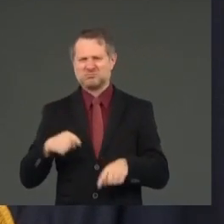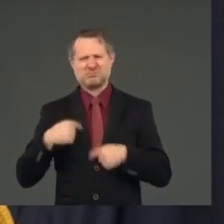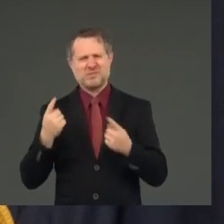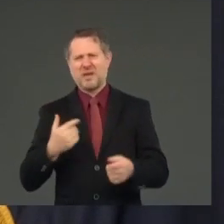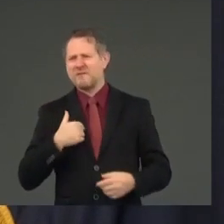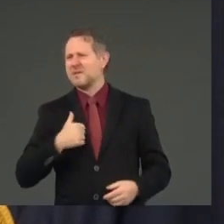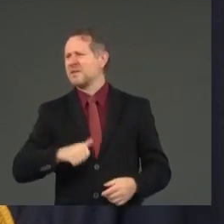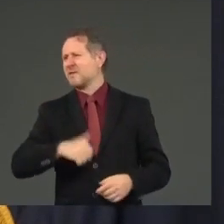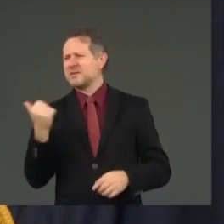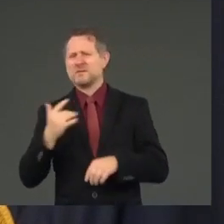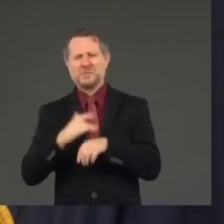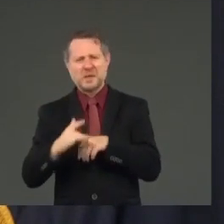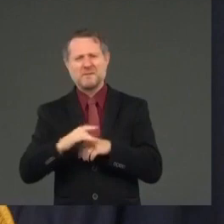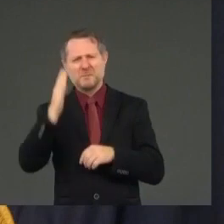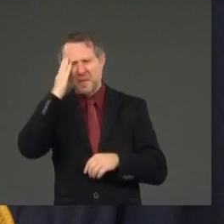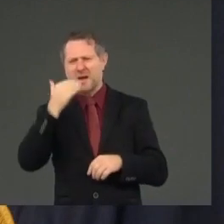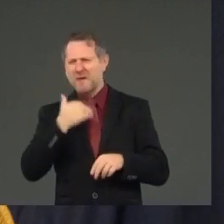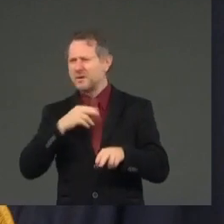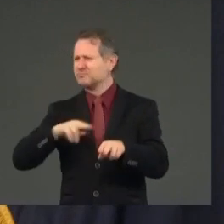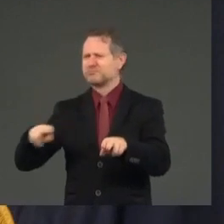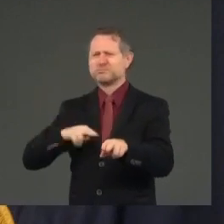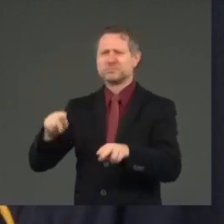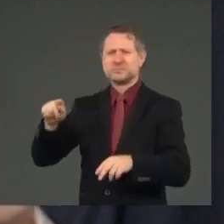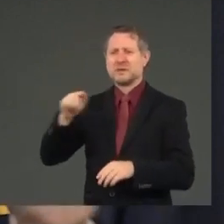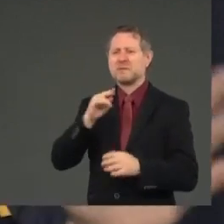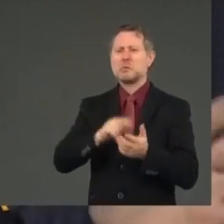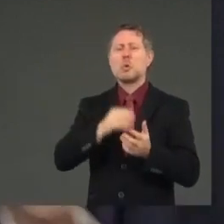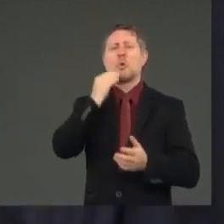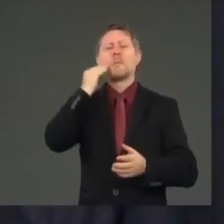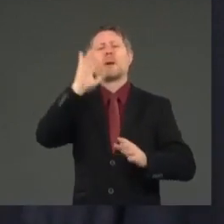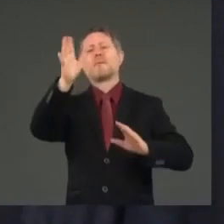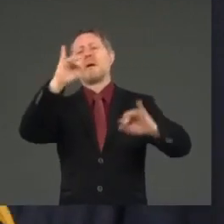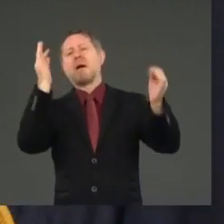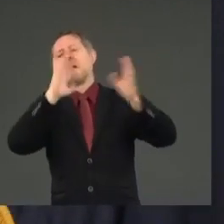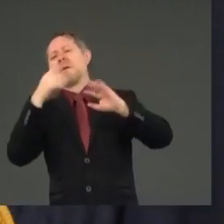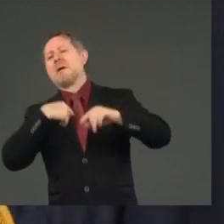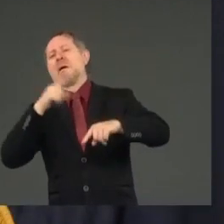AND, THIRD POINT, WE ALWAYS HAD